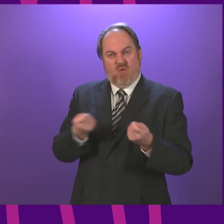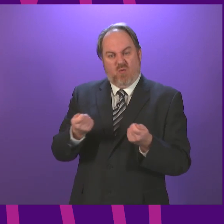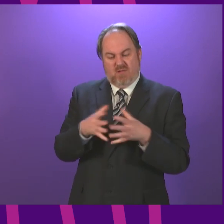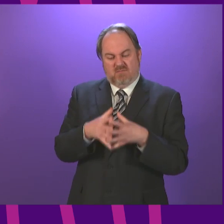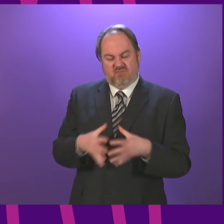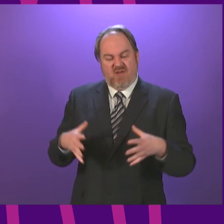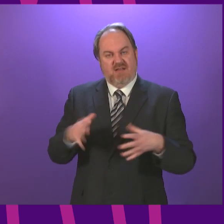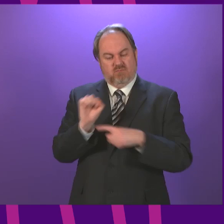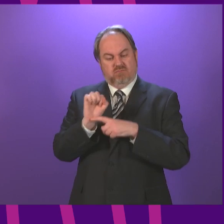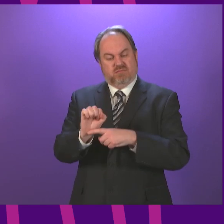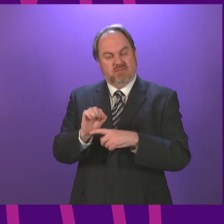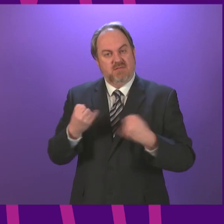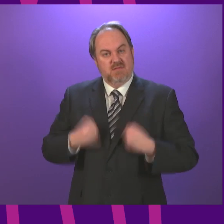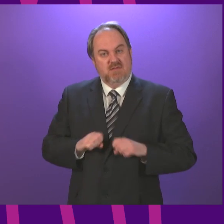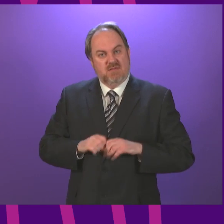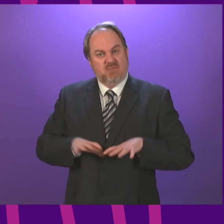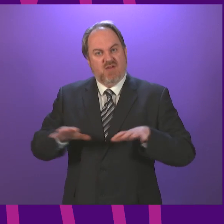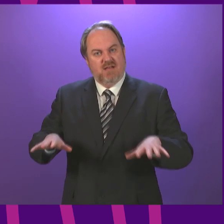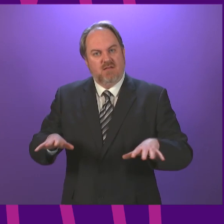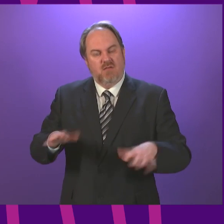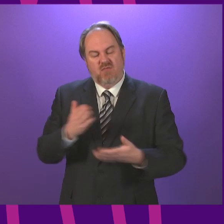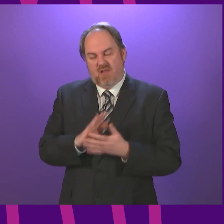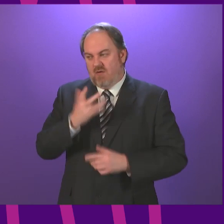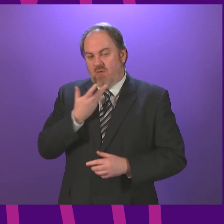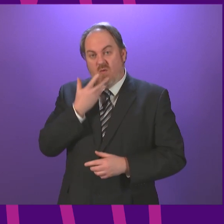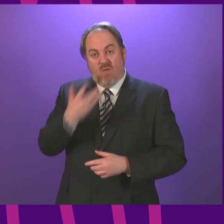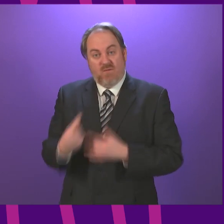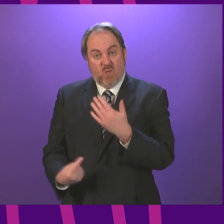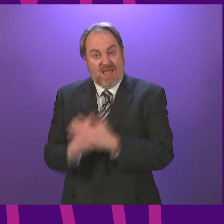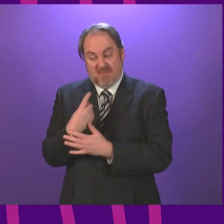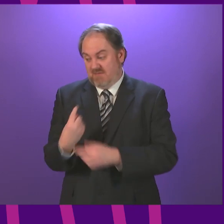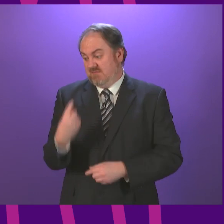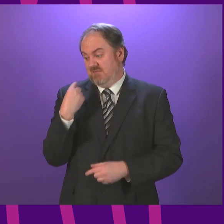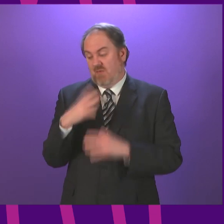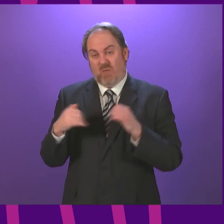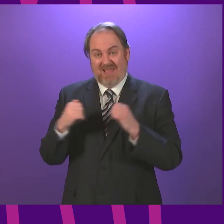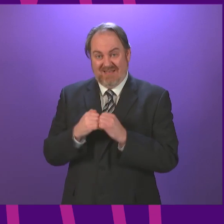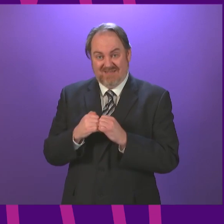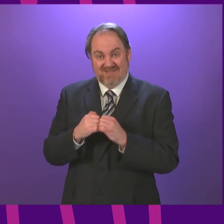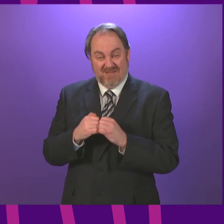that we witnessed over the weekend in Glasgow and beyond risk spreading the virus and delaying the